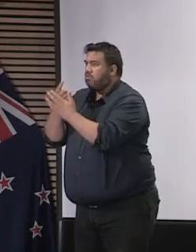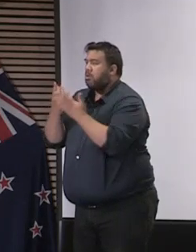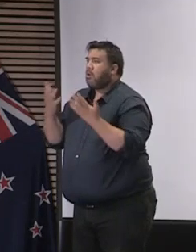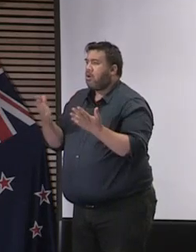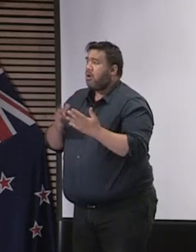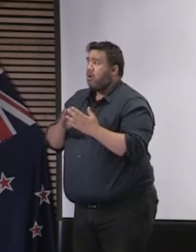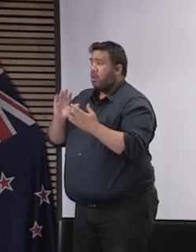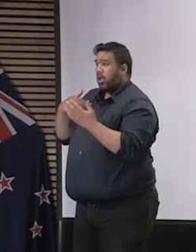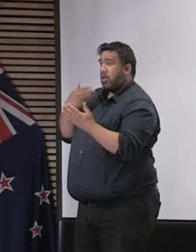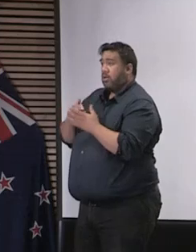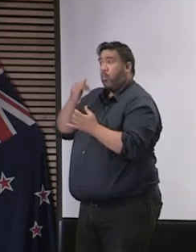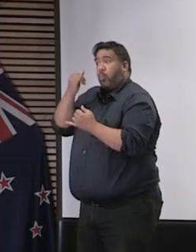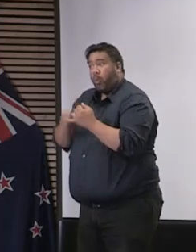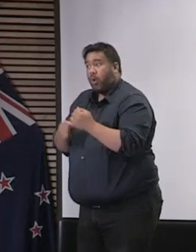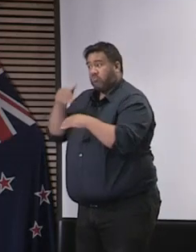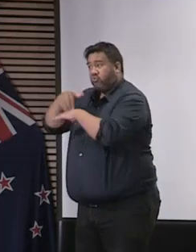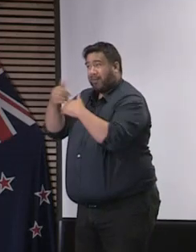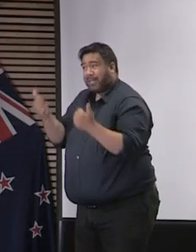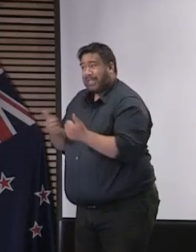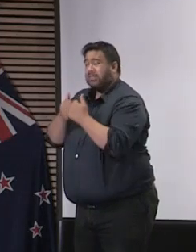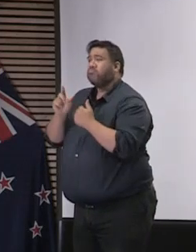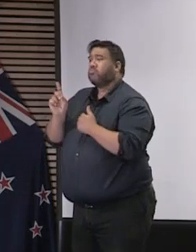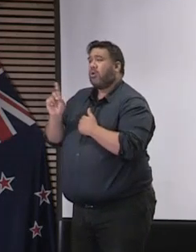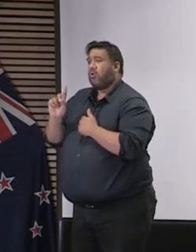trends to date, we're not forecasting any significant